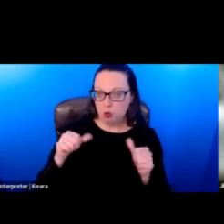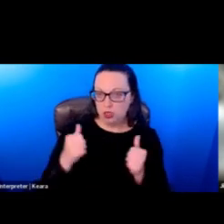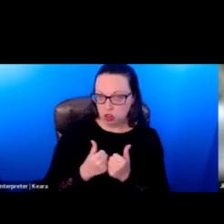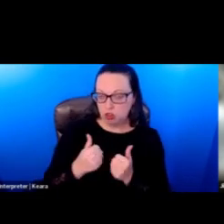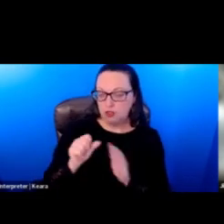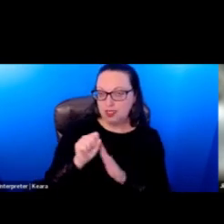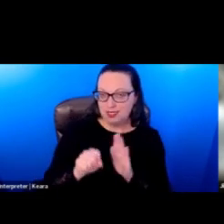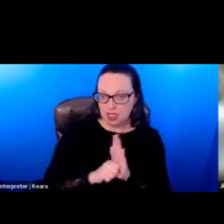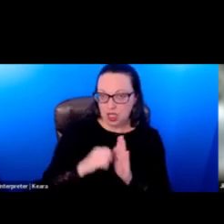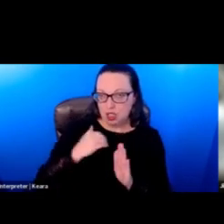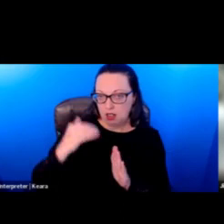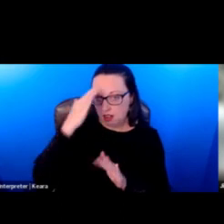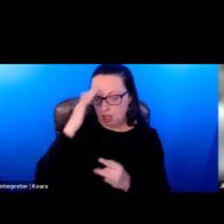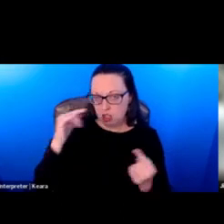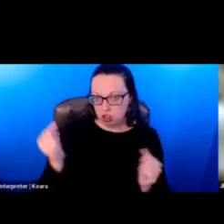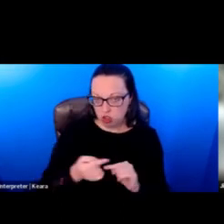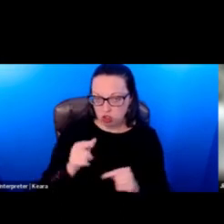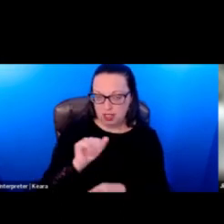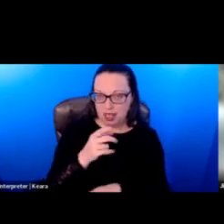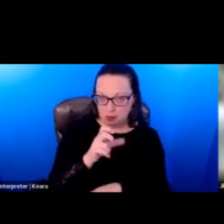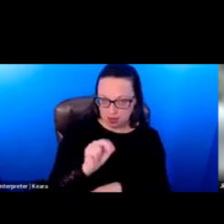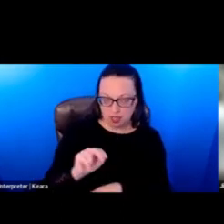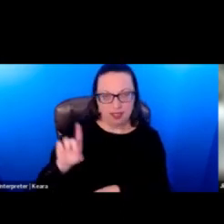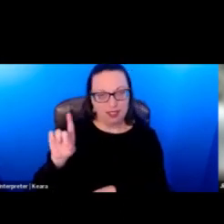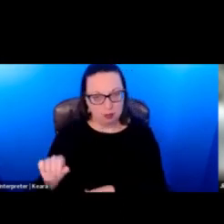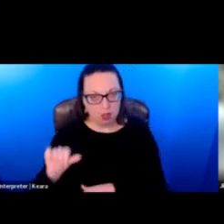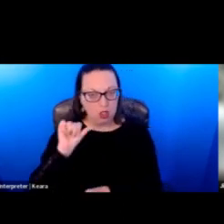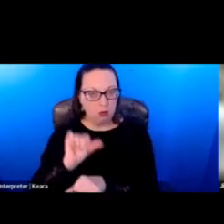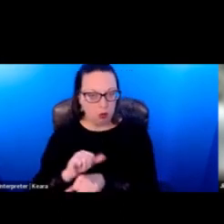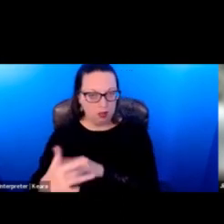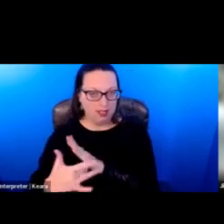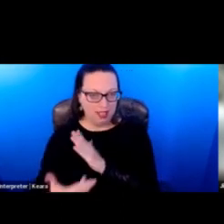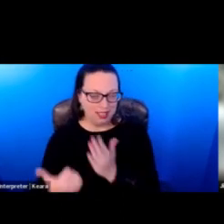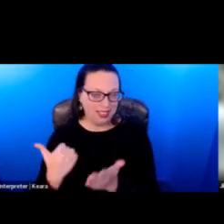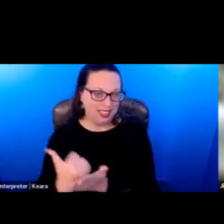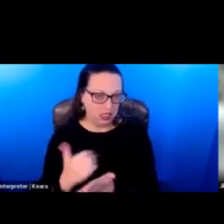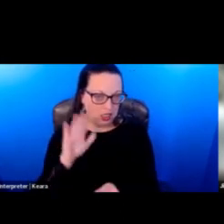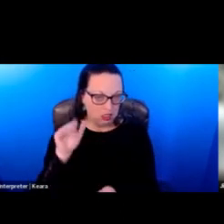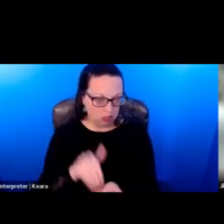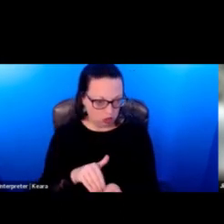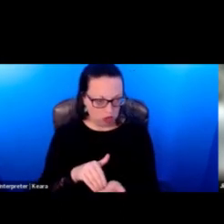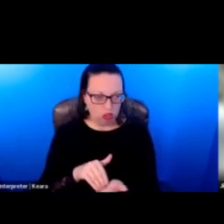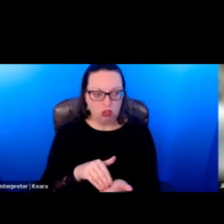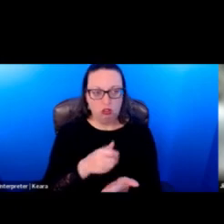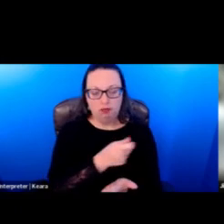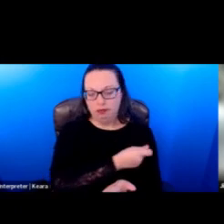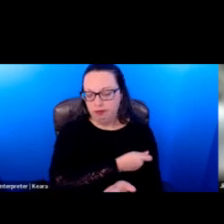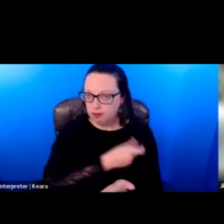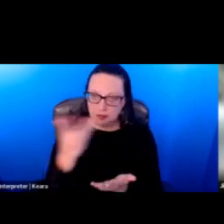the Disability Employment Technical Assistance Center, a whole variety of these free resources have been developed.